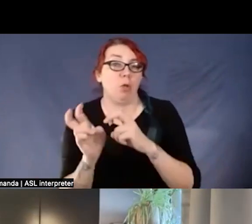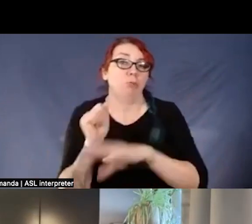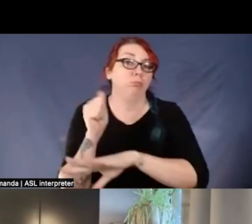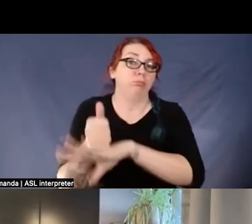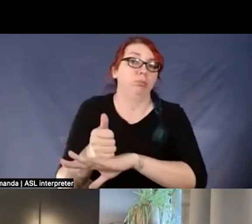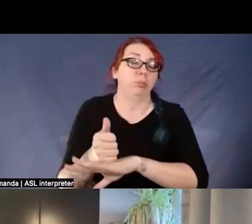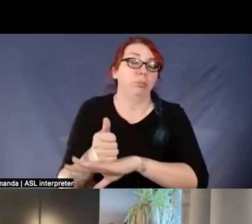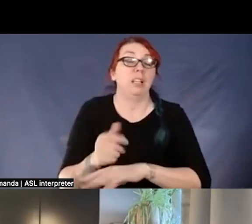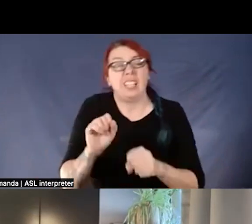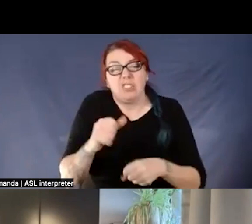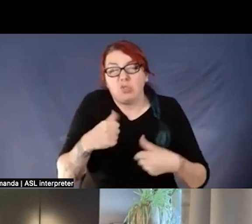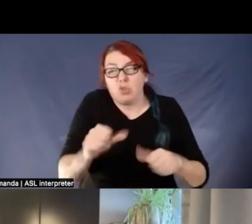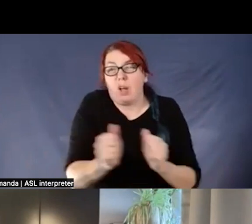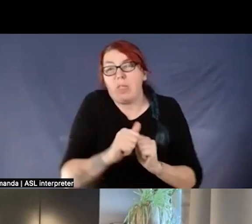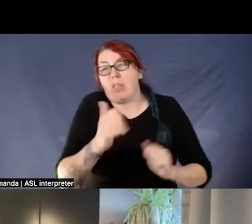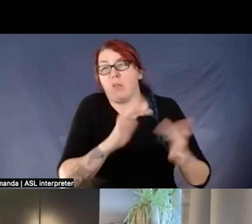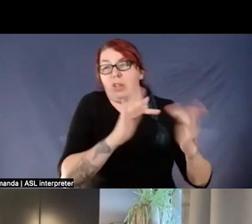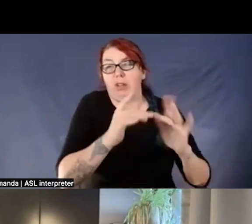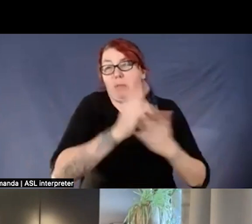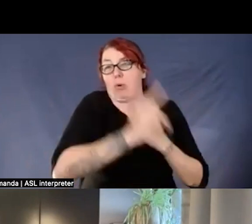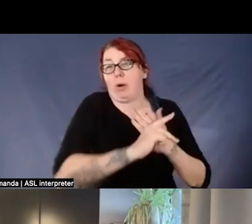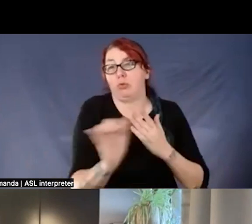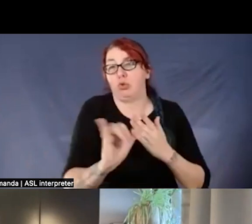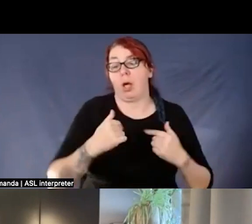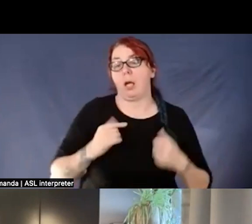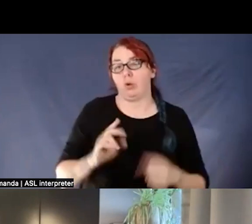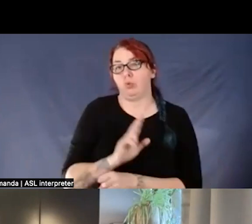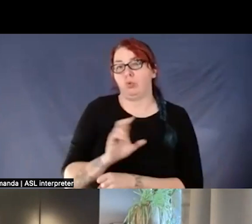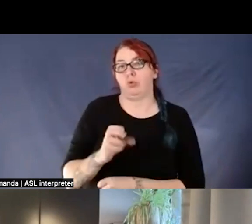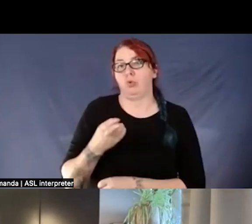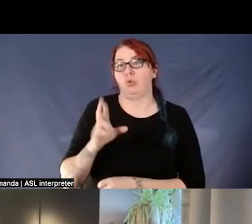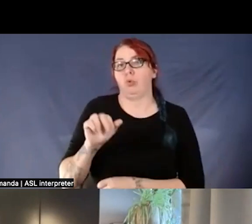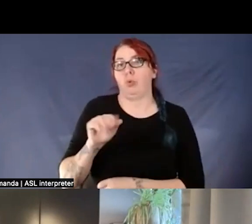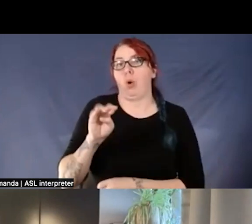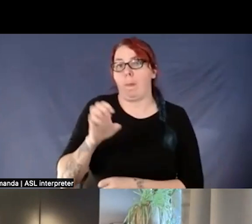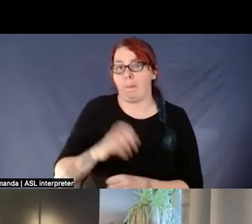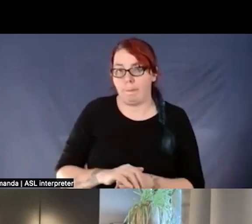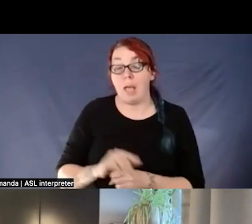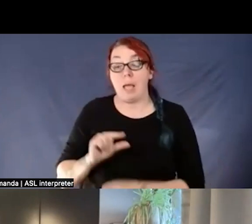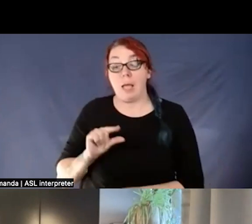other browsers as well. It's supported on GitHub and you can review their work in a public forum